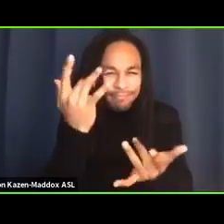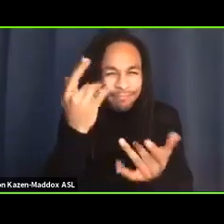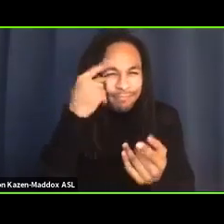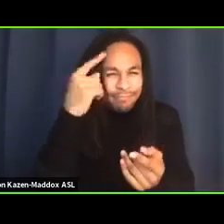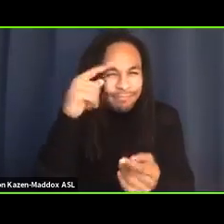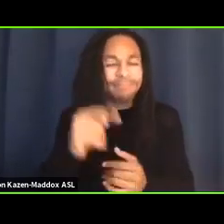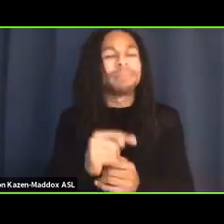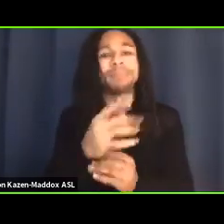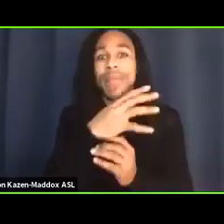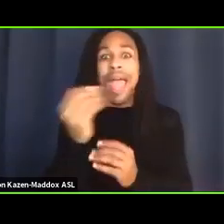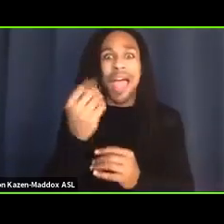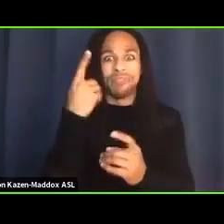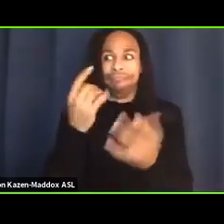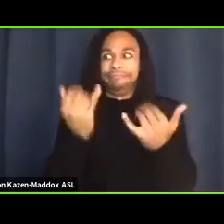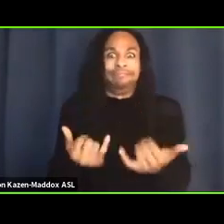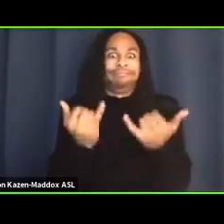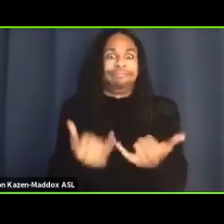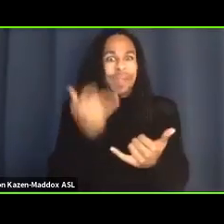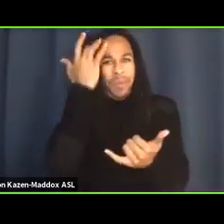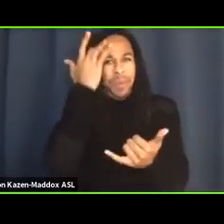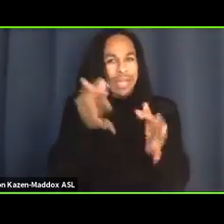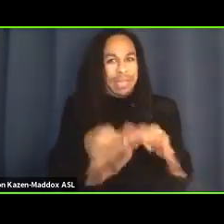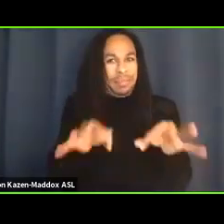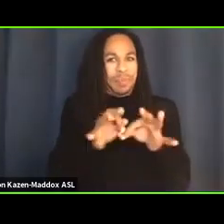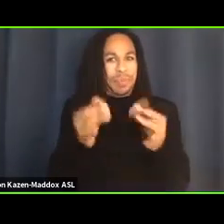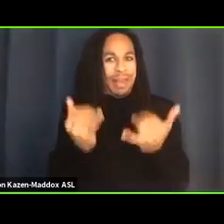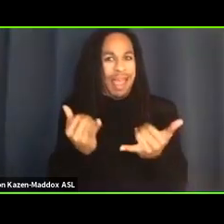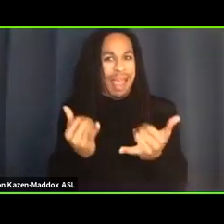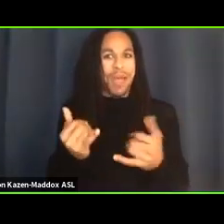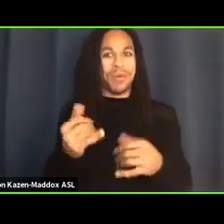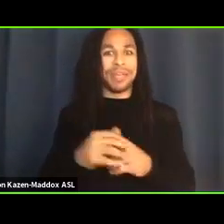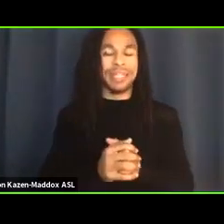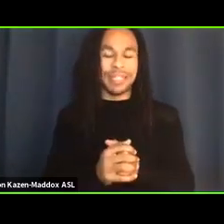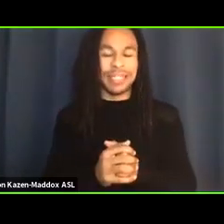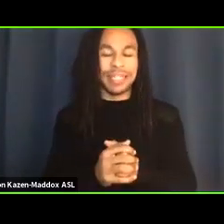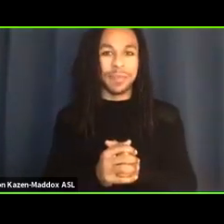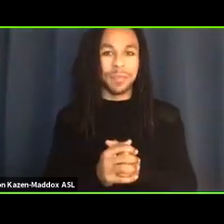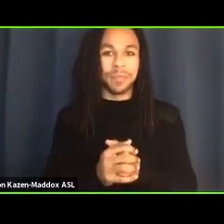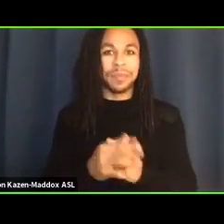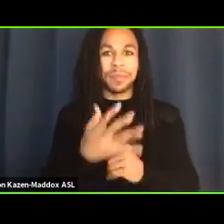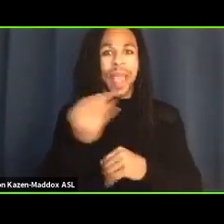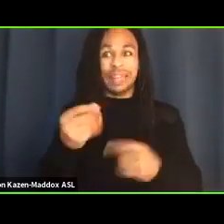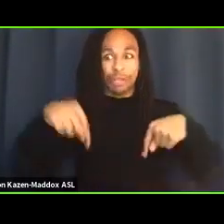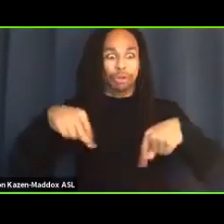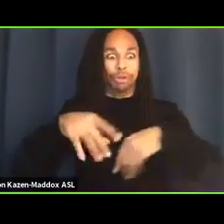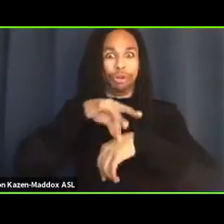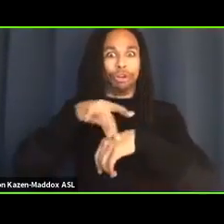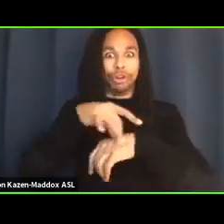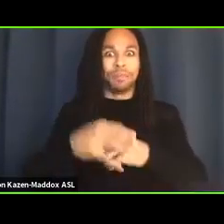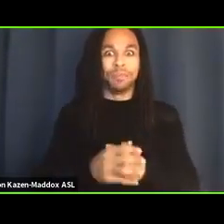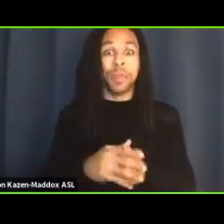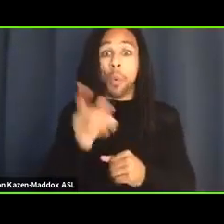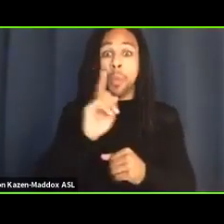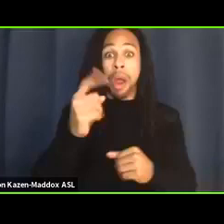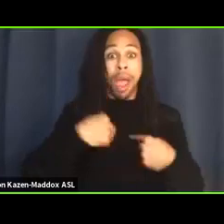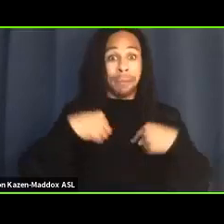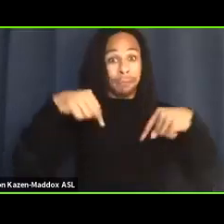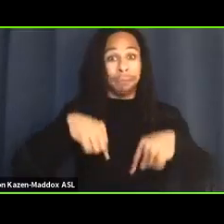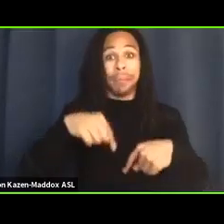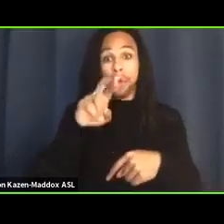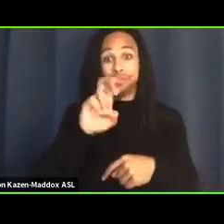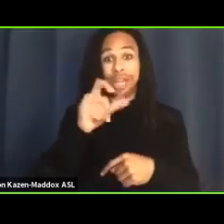a solid color orange with the Dance/NYC logo on the top right-hand corner in white. it